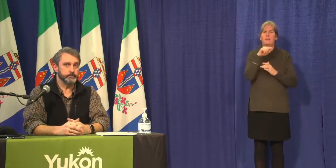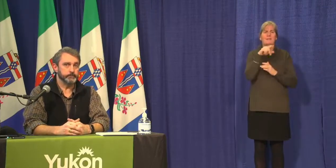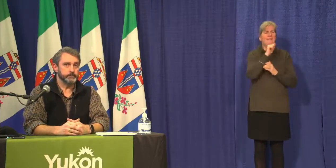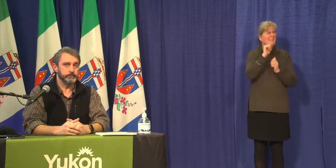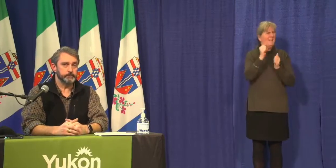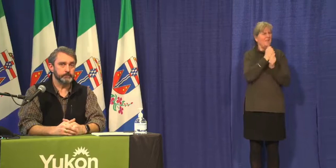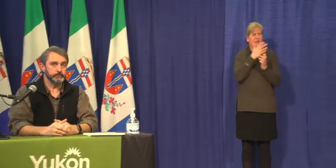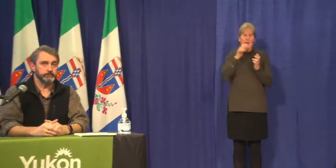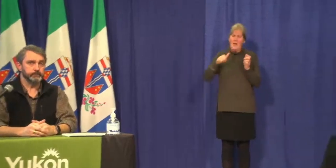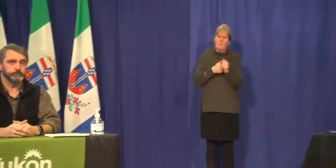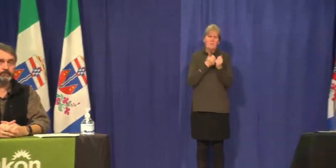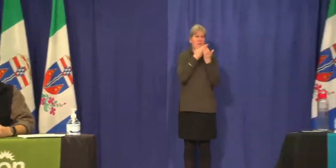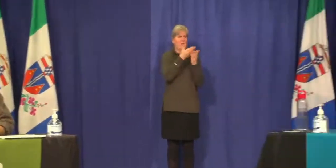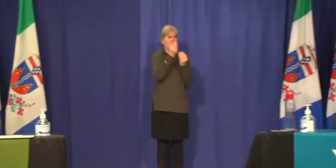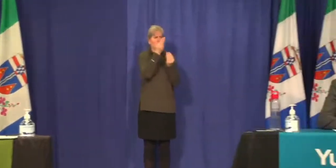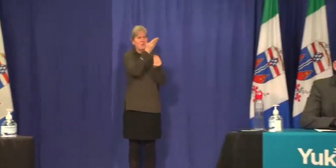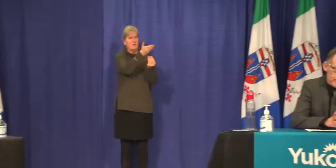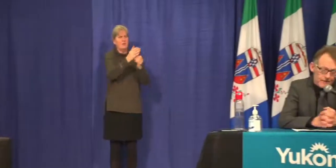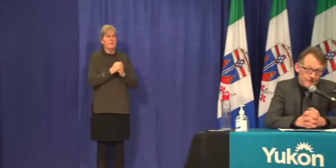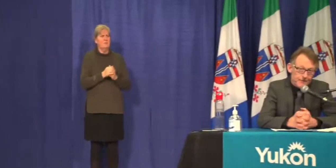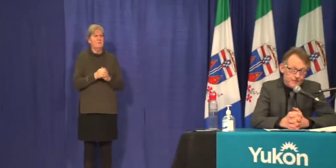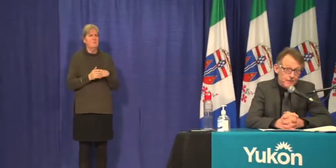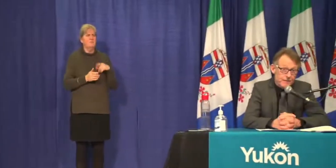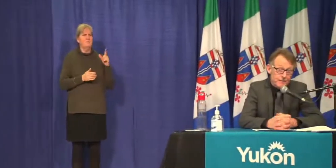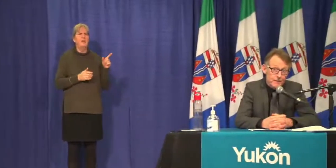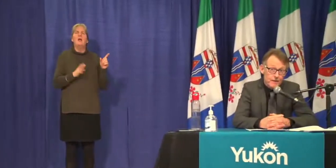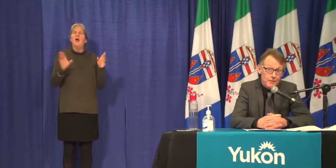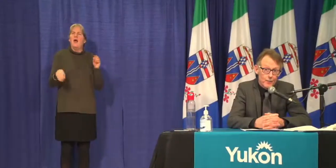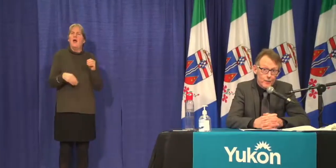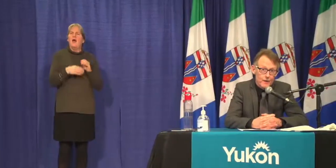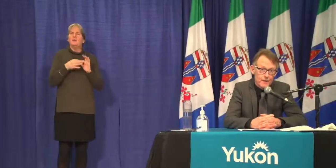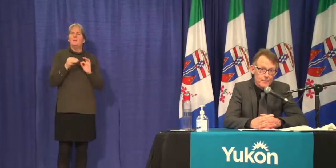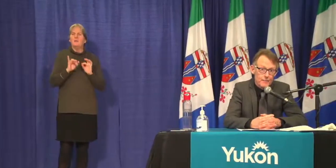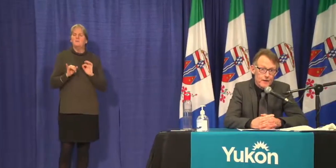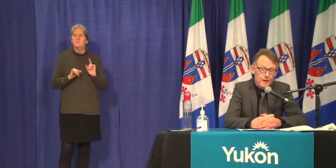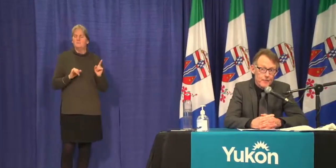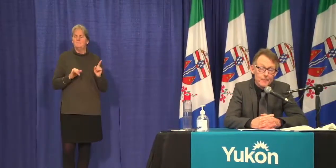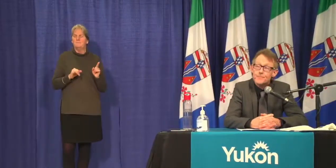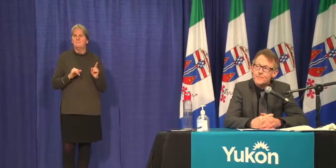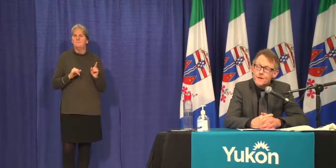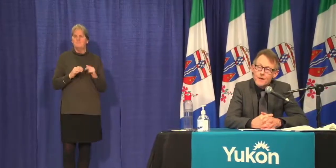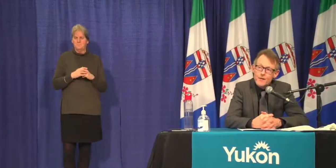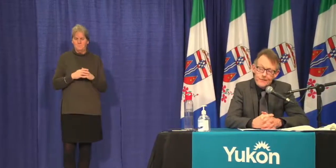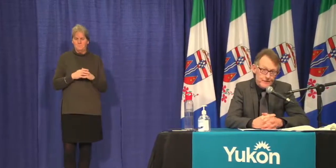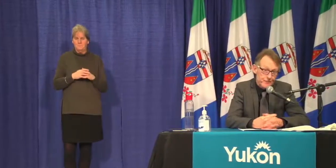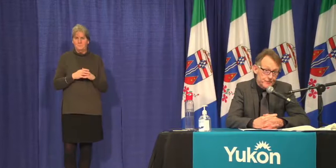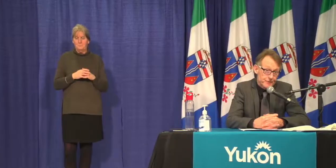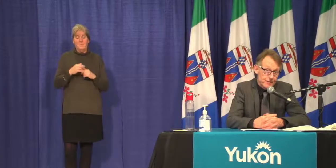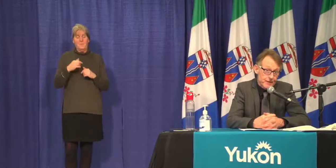Pat: Dr Hanley? I will just add a couple of things. One is, when I'm thinking